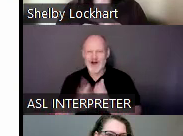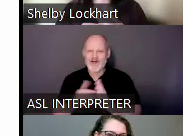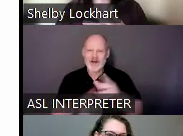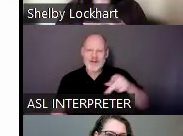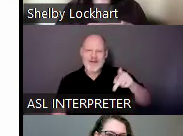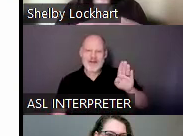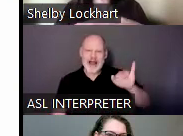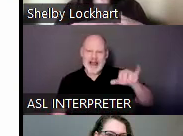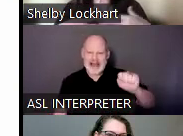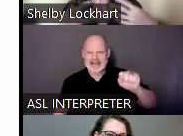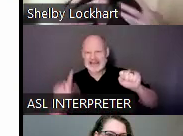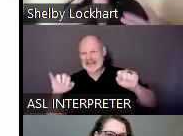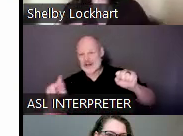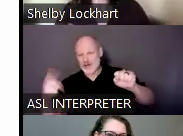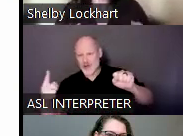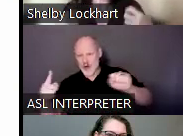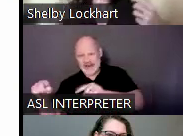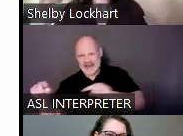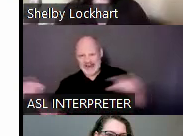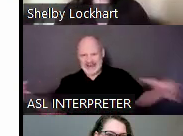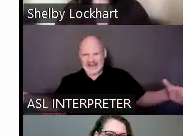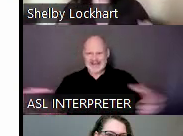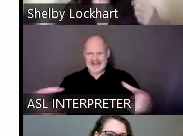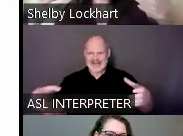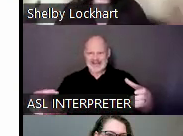Tier 1 because they're the motivators, they're the positive, they really want